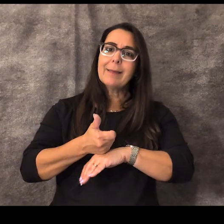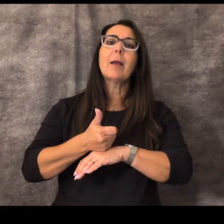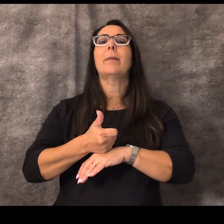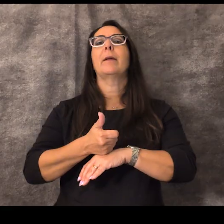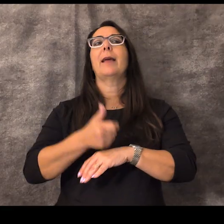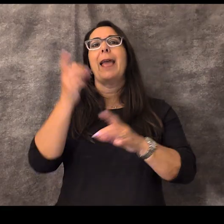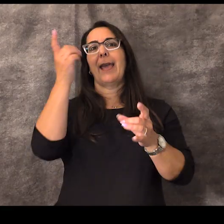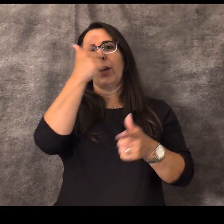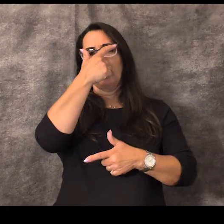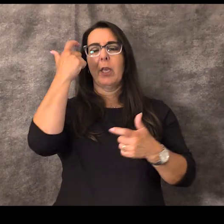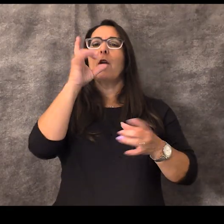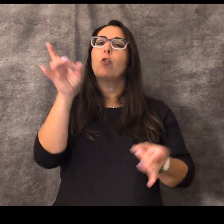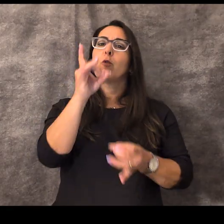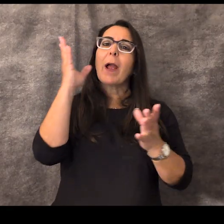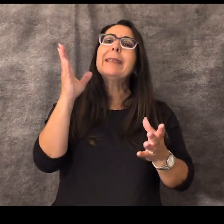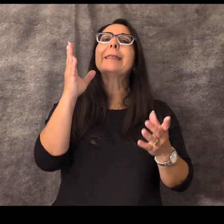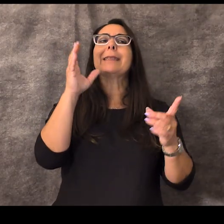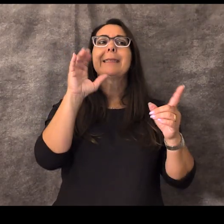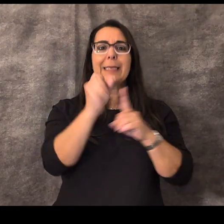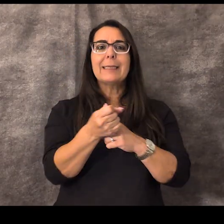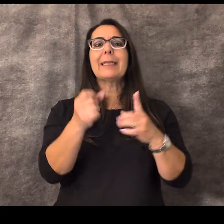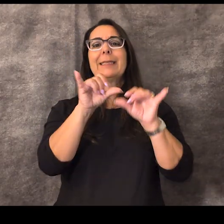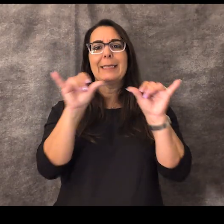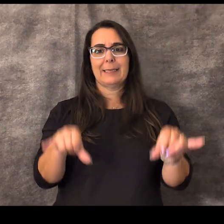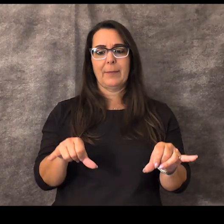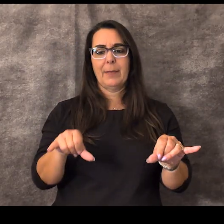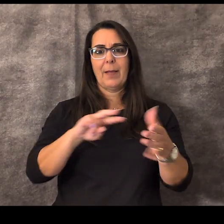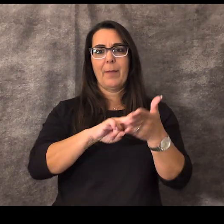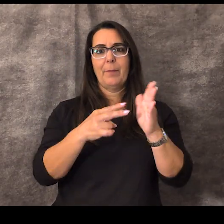that is accessible to people in multiple different ways.